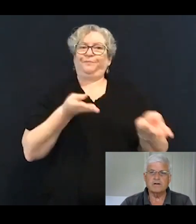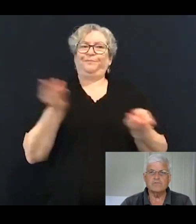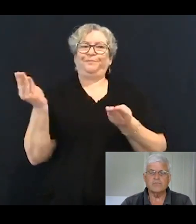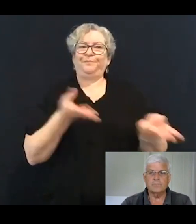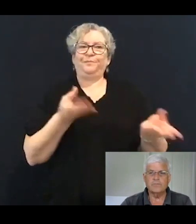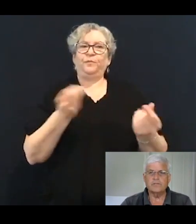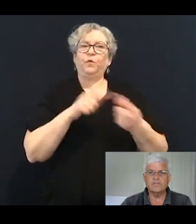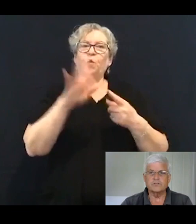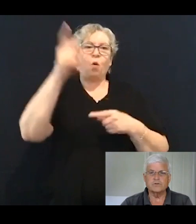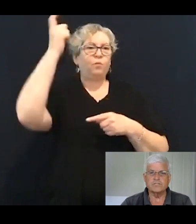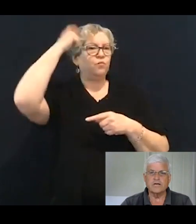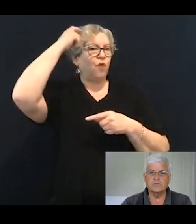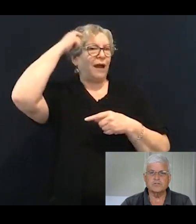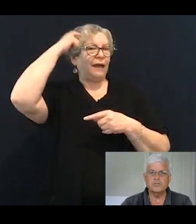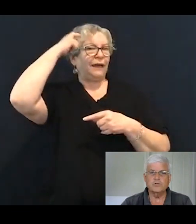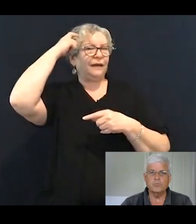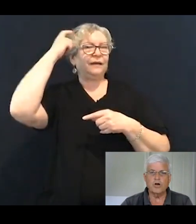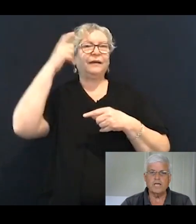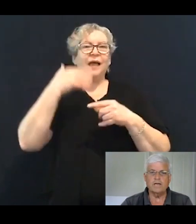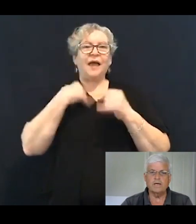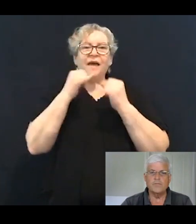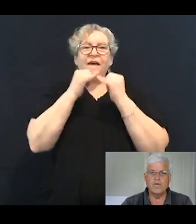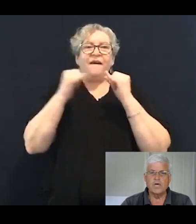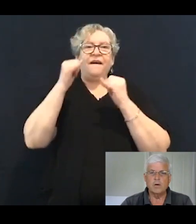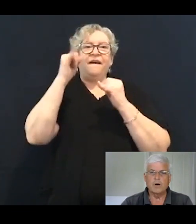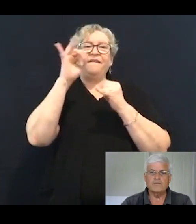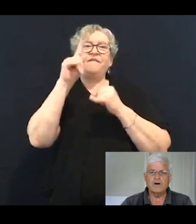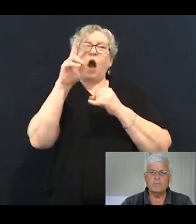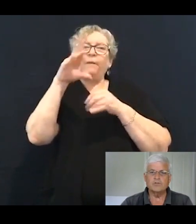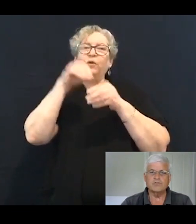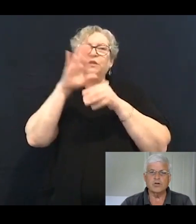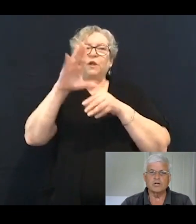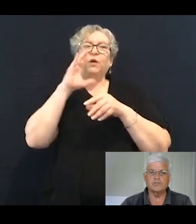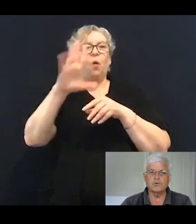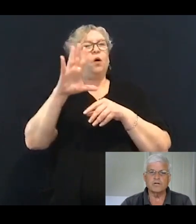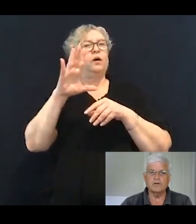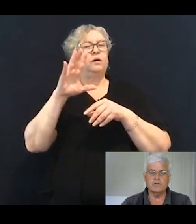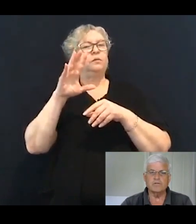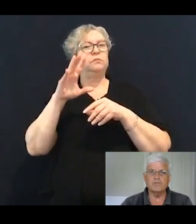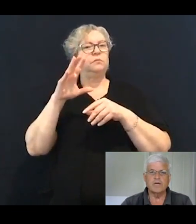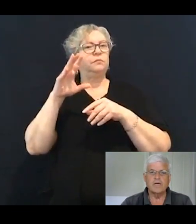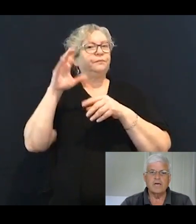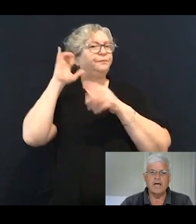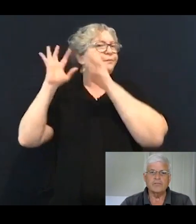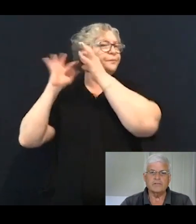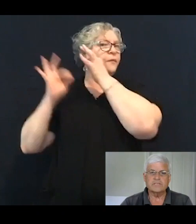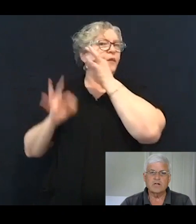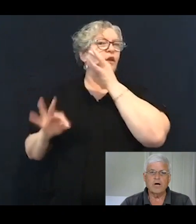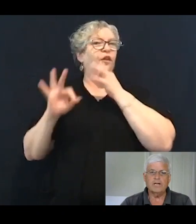to the brain by fibers of the auditory nerve. And the cell bodies of the auditory nerve fibers